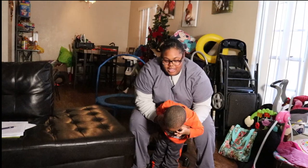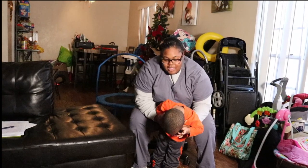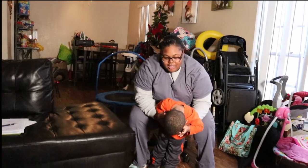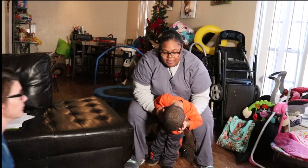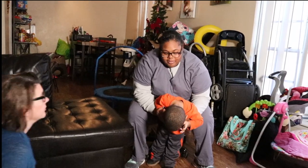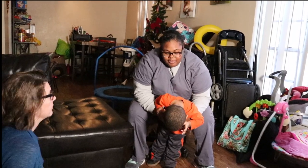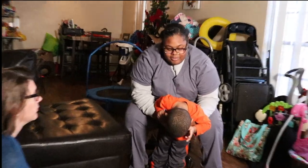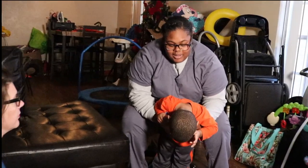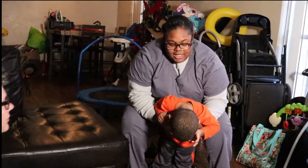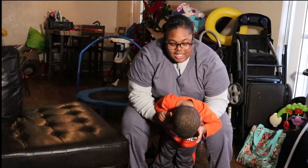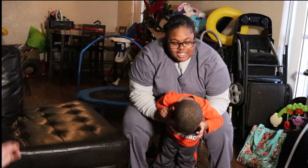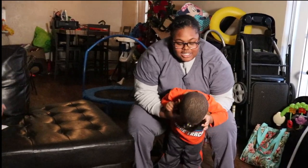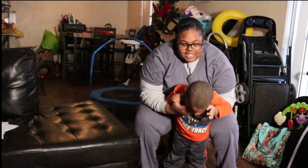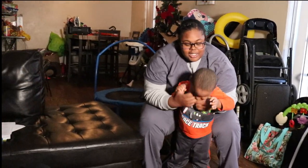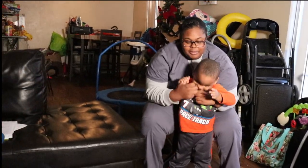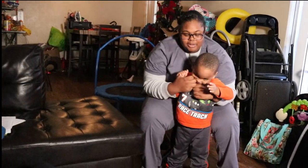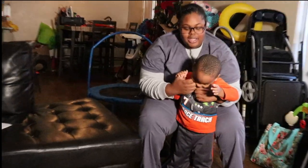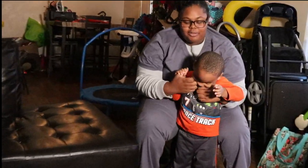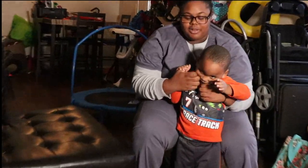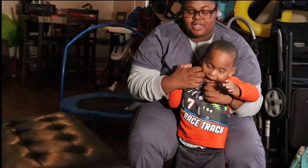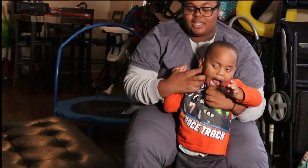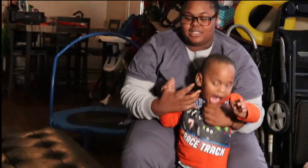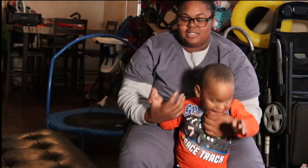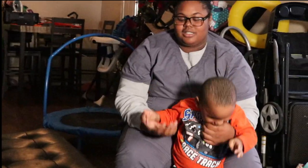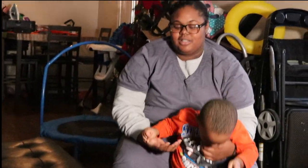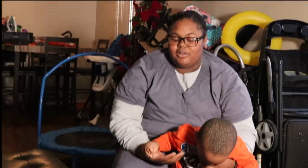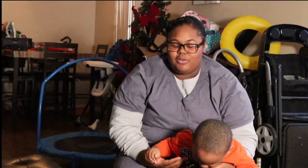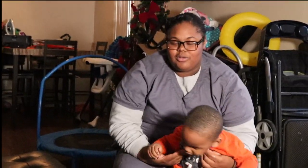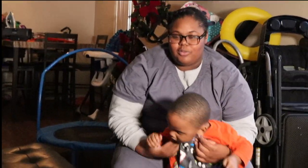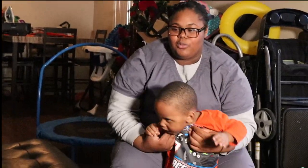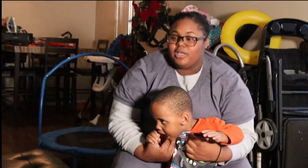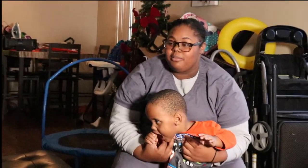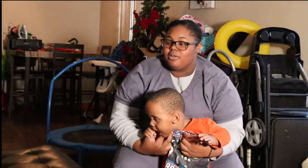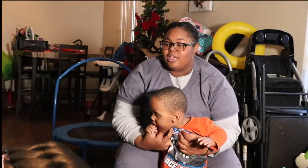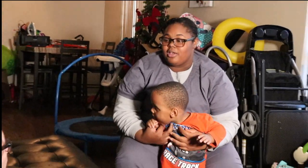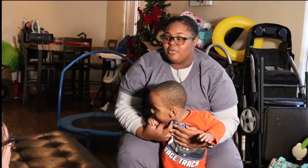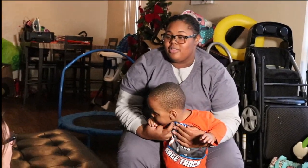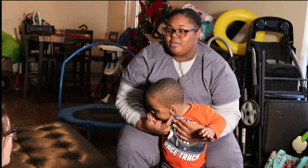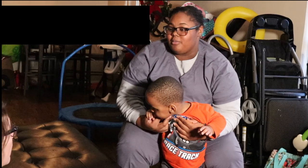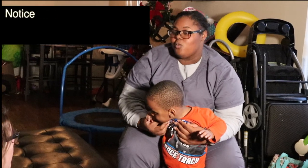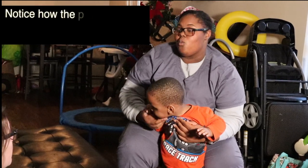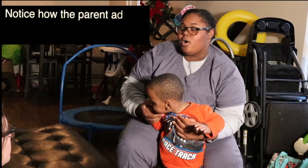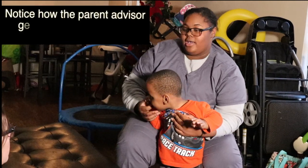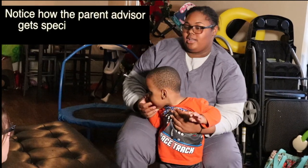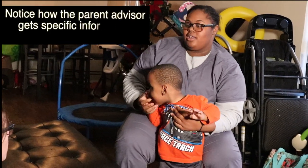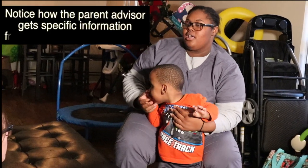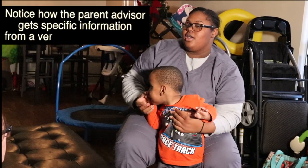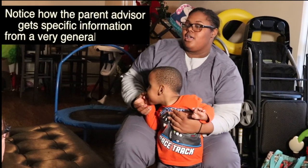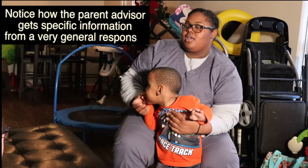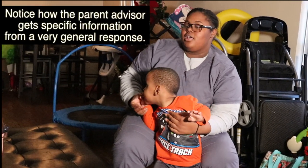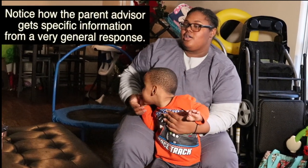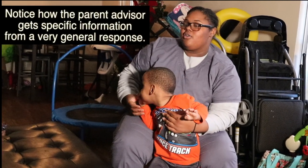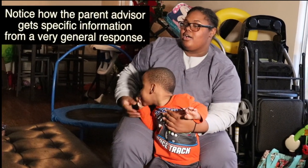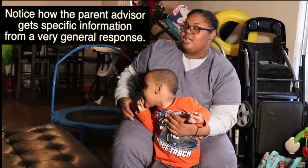Um, just communicate really, because we communicate with him whining and crying.